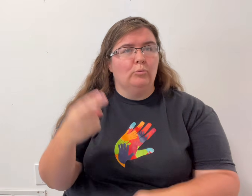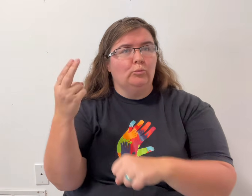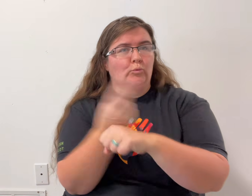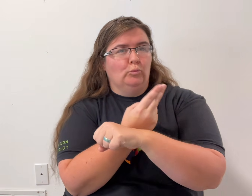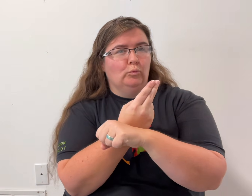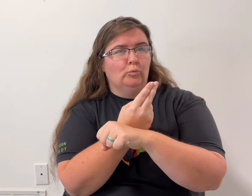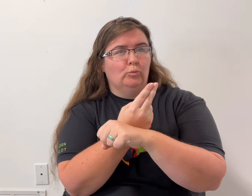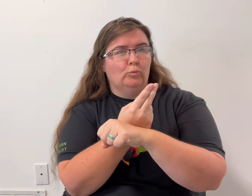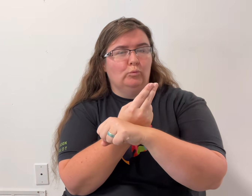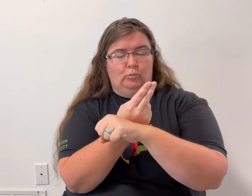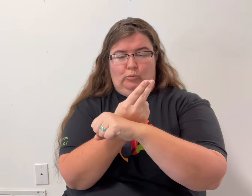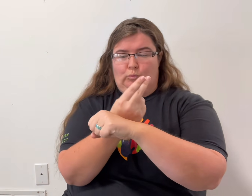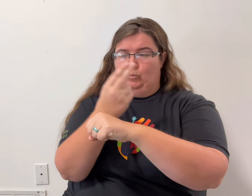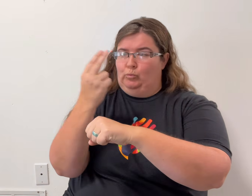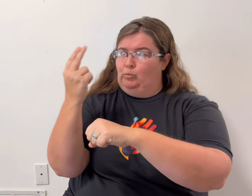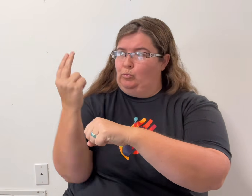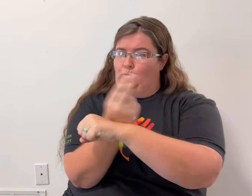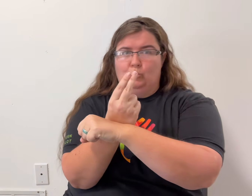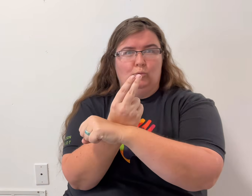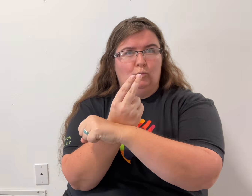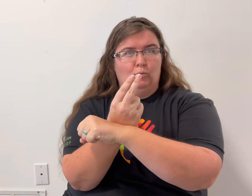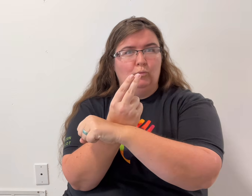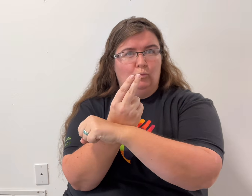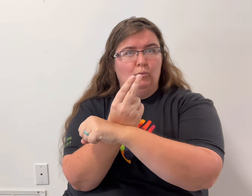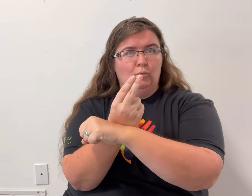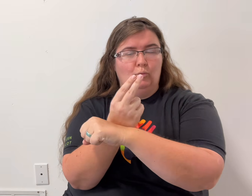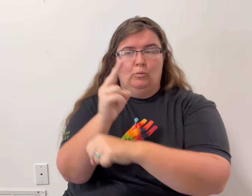This sign with a forward U and a fist means...